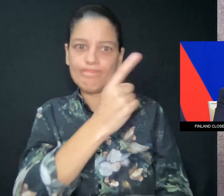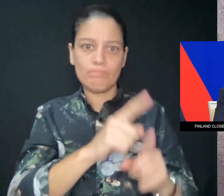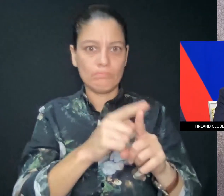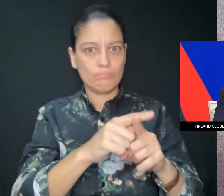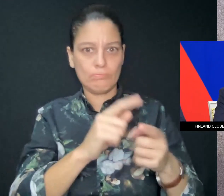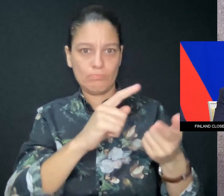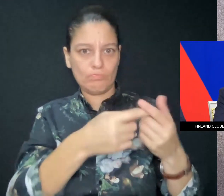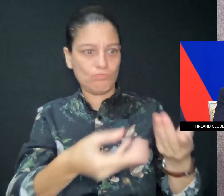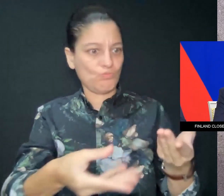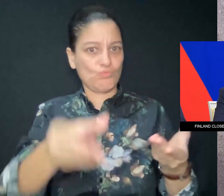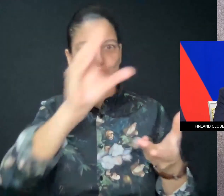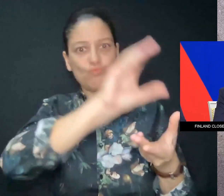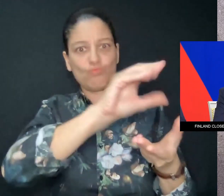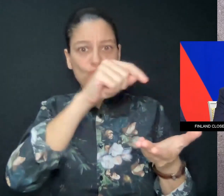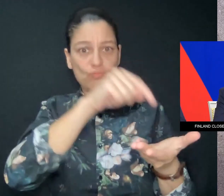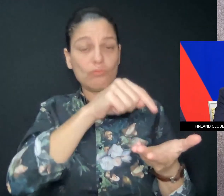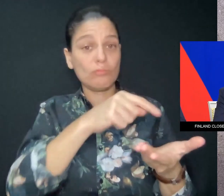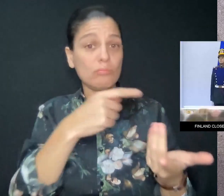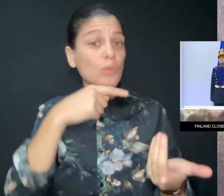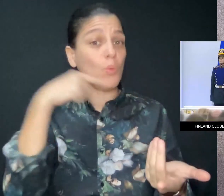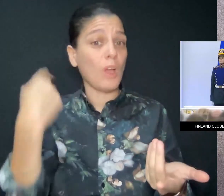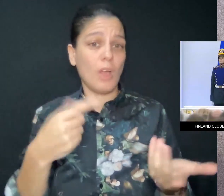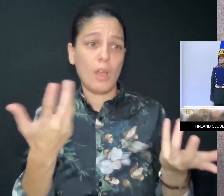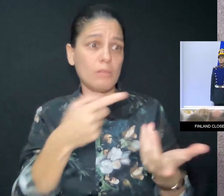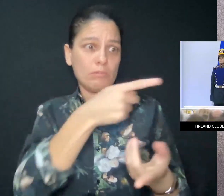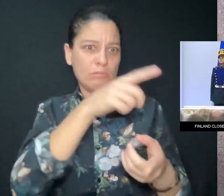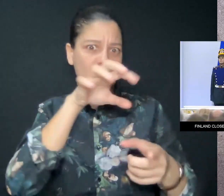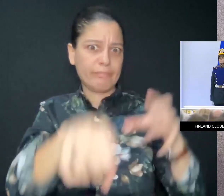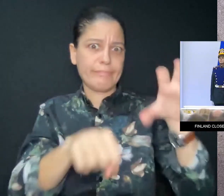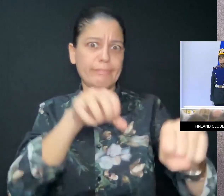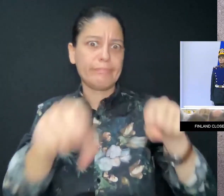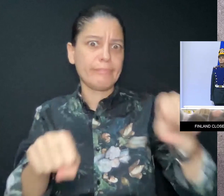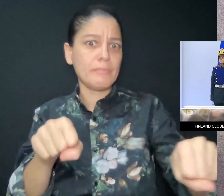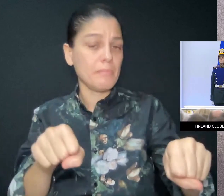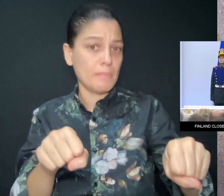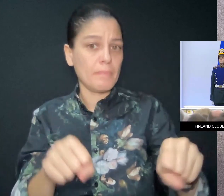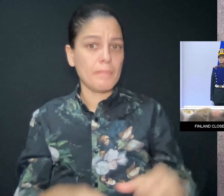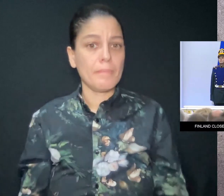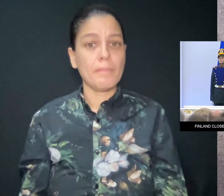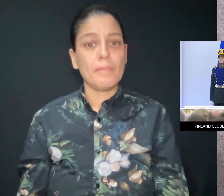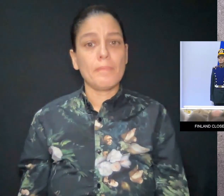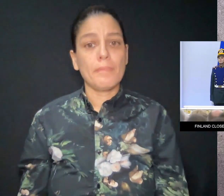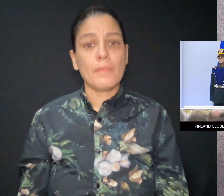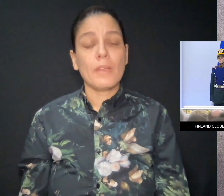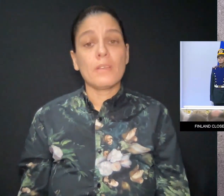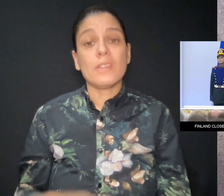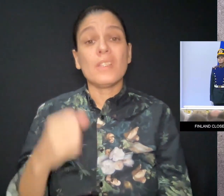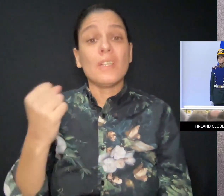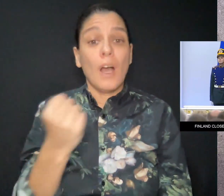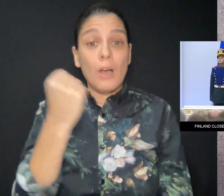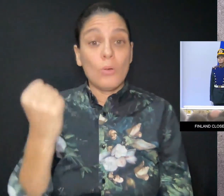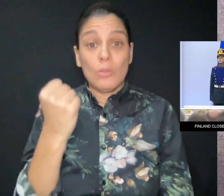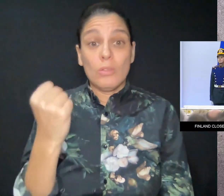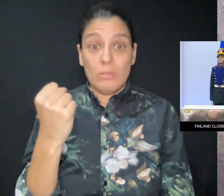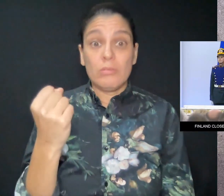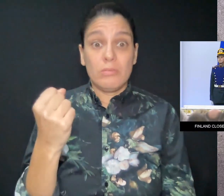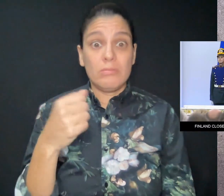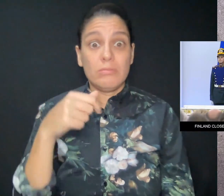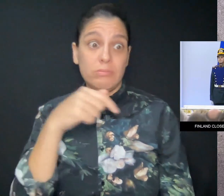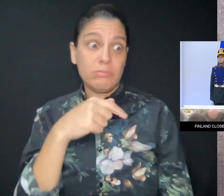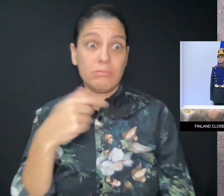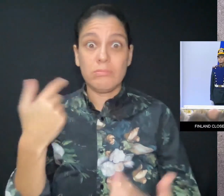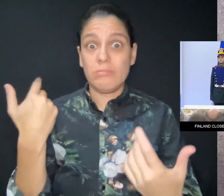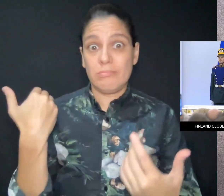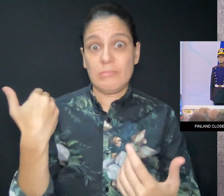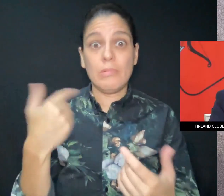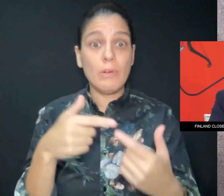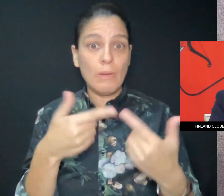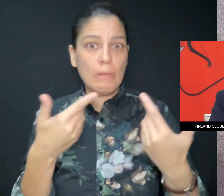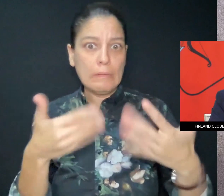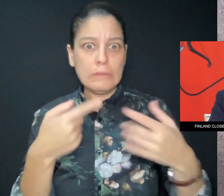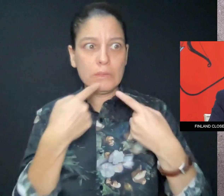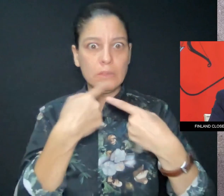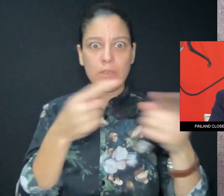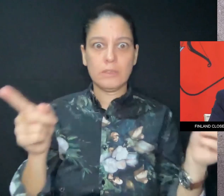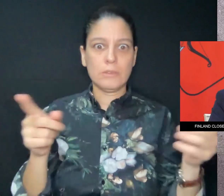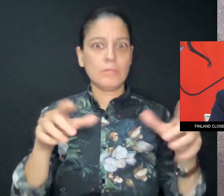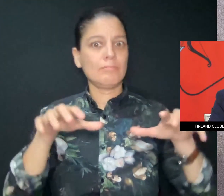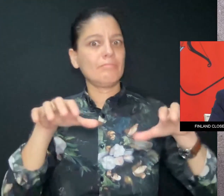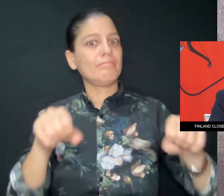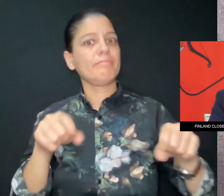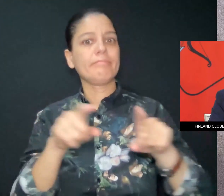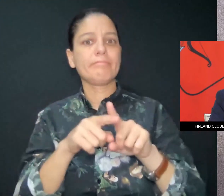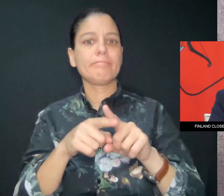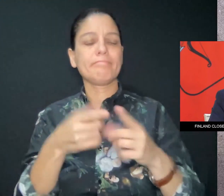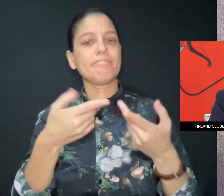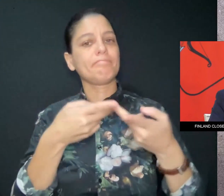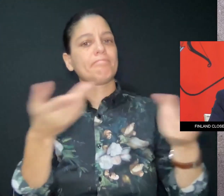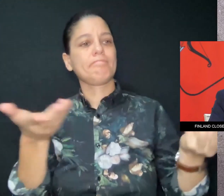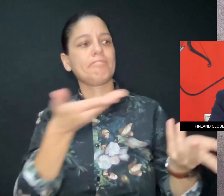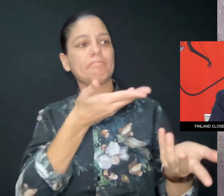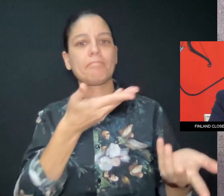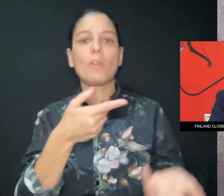sanctions on Russia because of the annexation but on Saturday one day after Putin's annexation